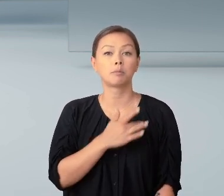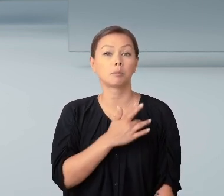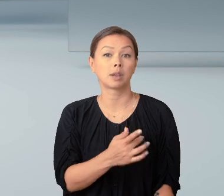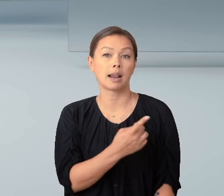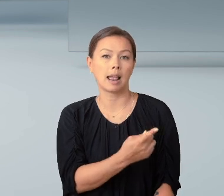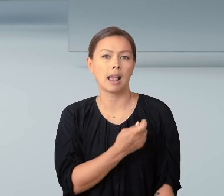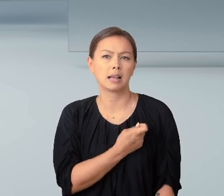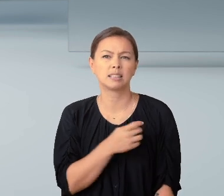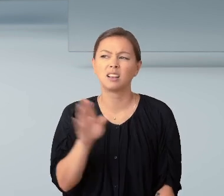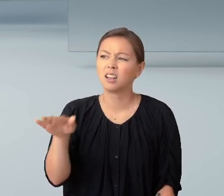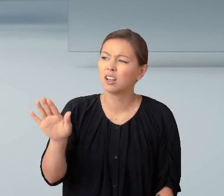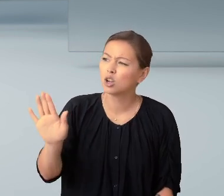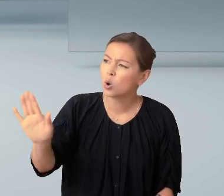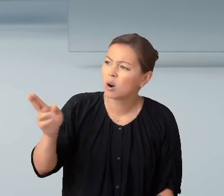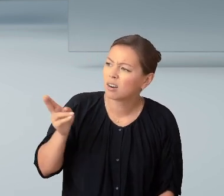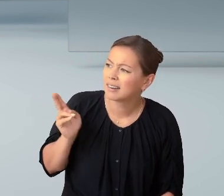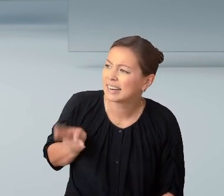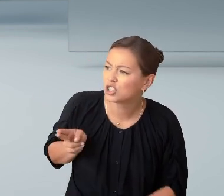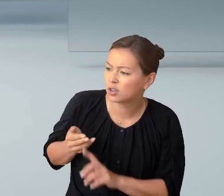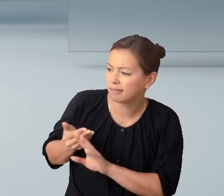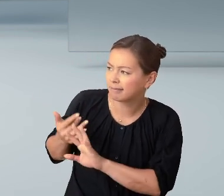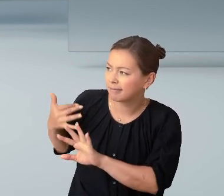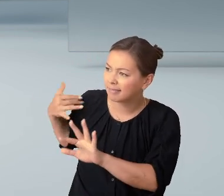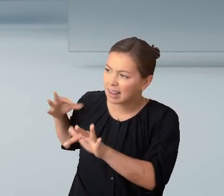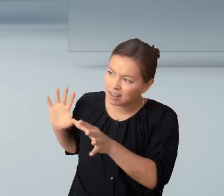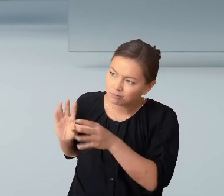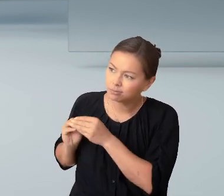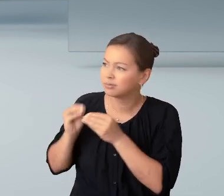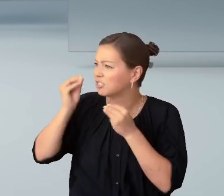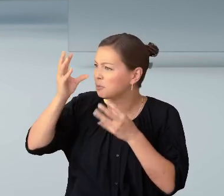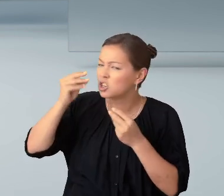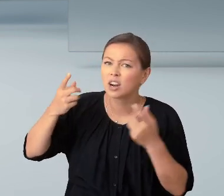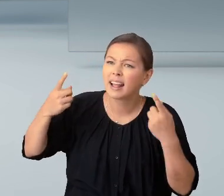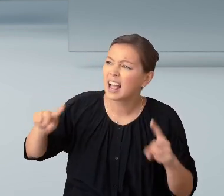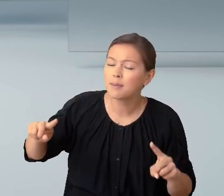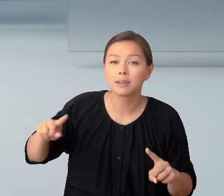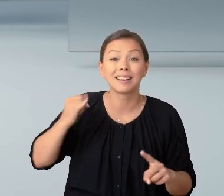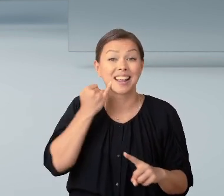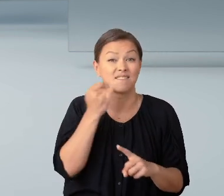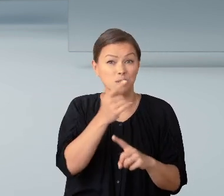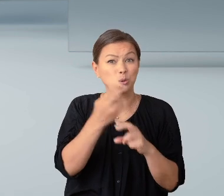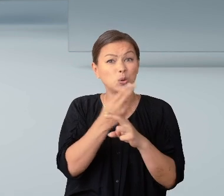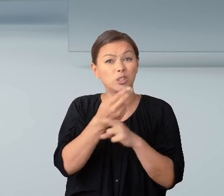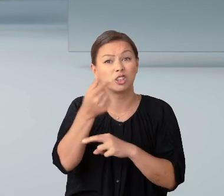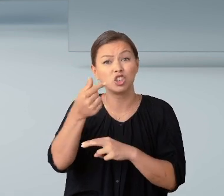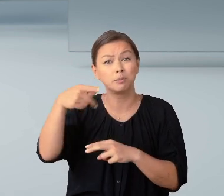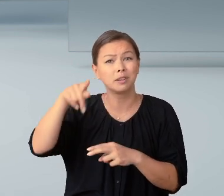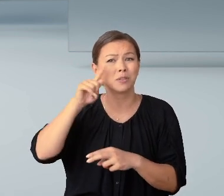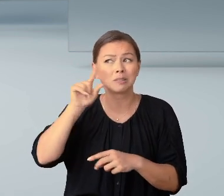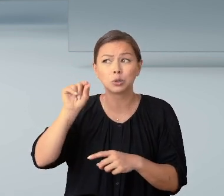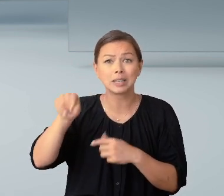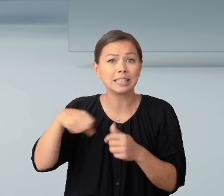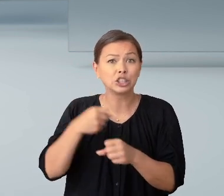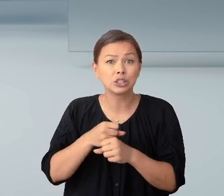history? We've been using GP for 20 years. What happens to our history? So again, if you love your history, you can take that